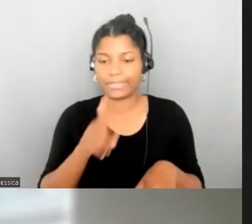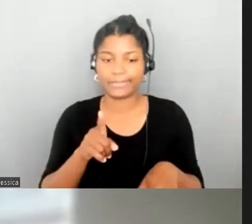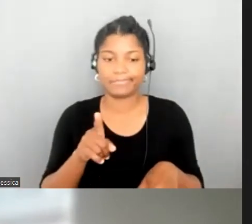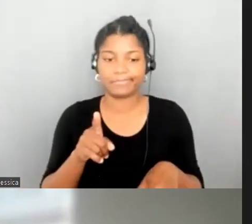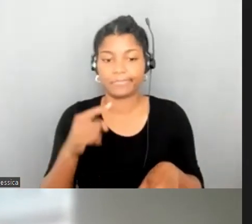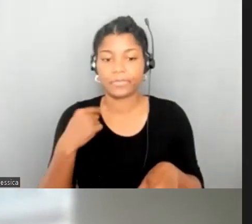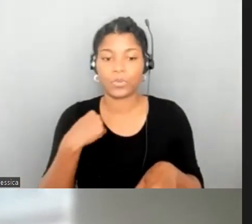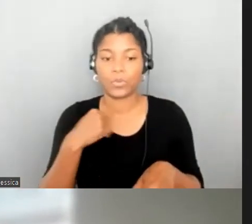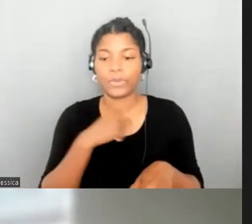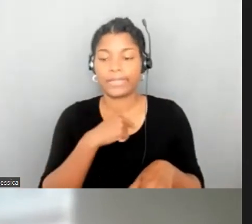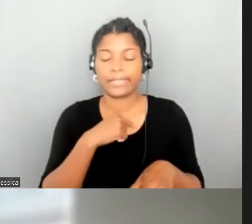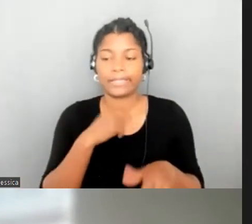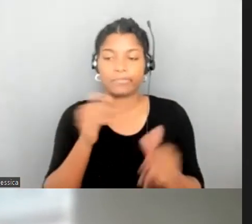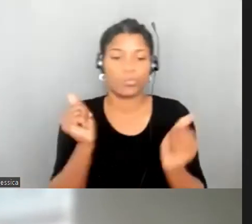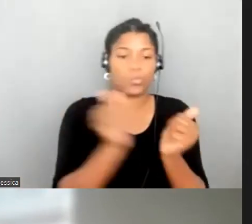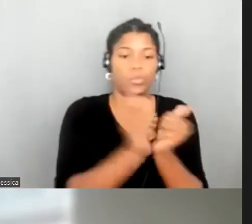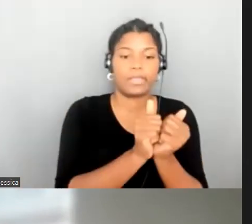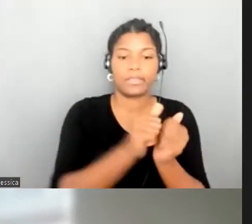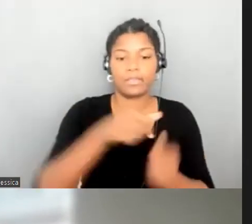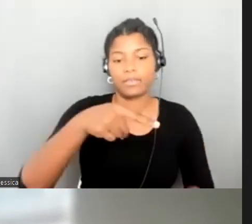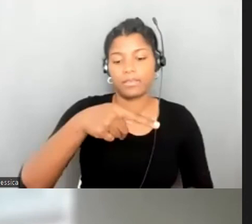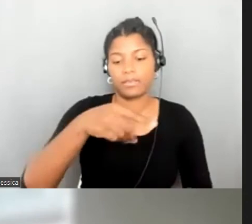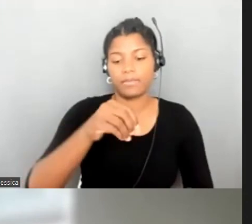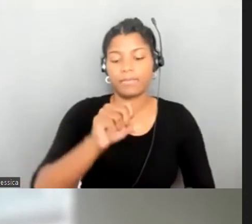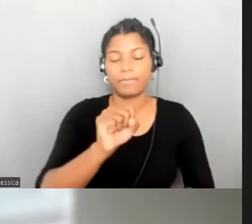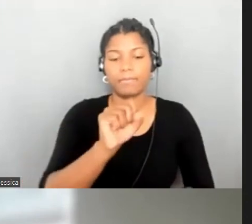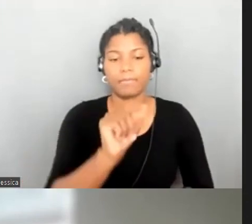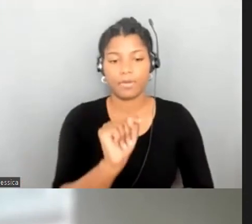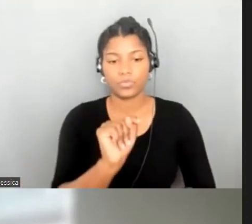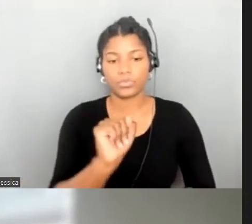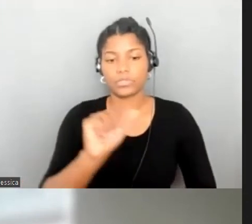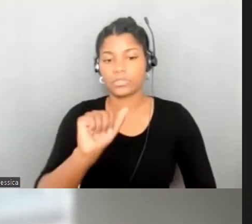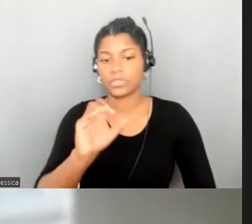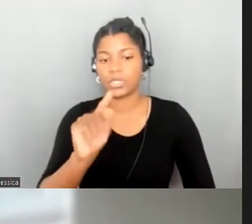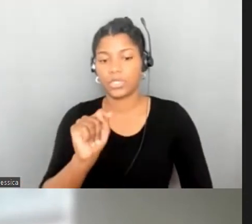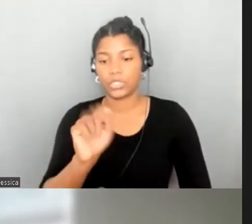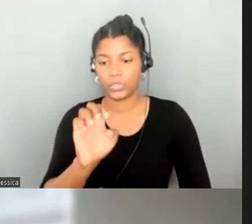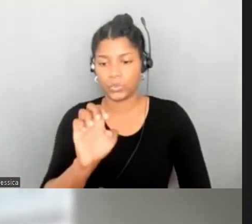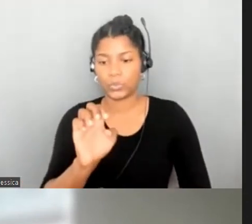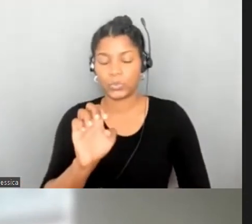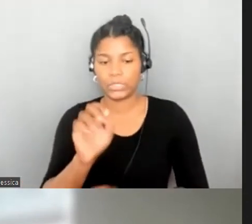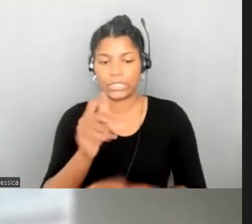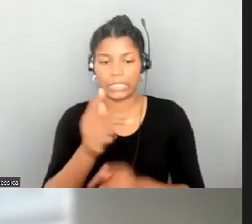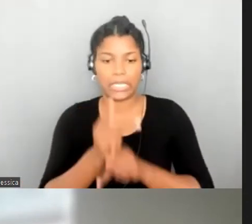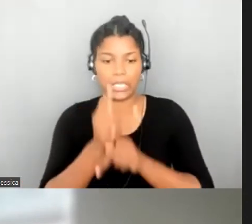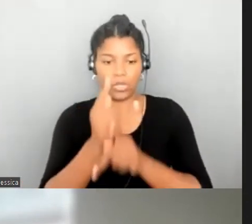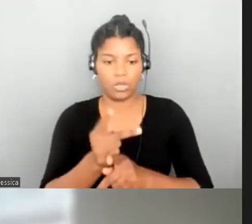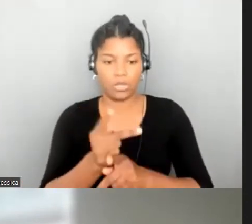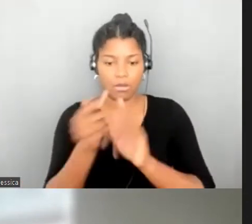care collaborative involving Nebraska and Iowa skilled nursing facilities.